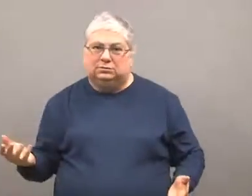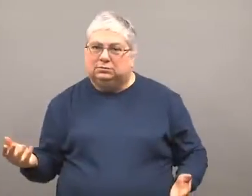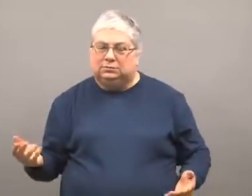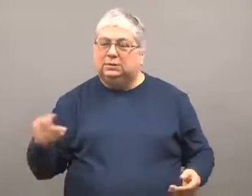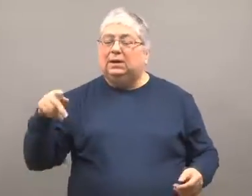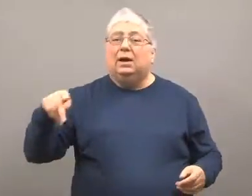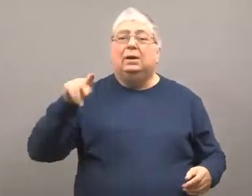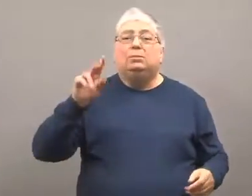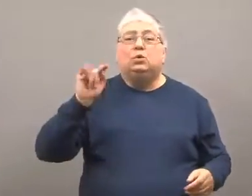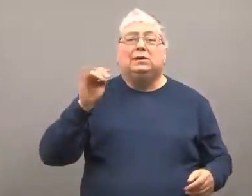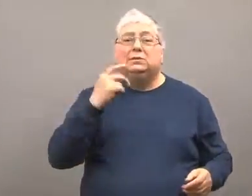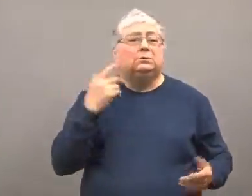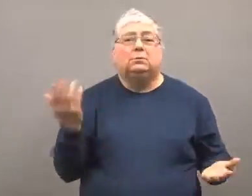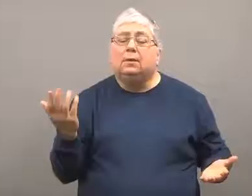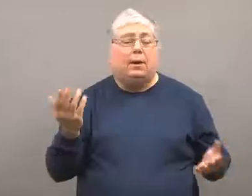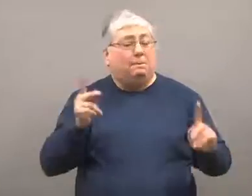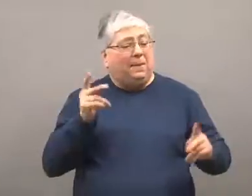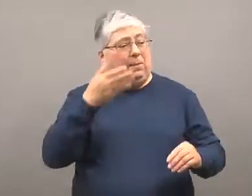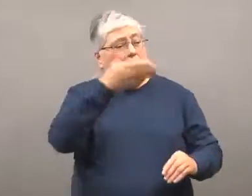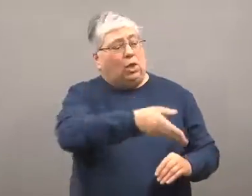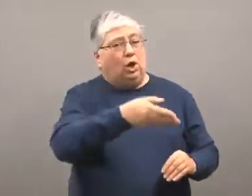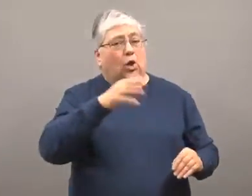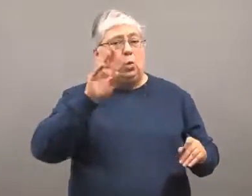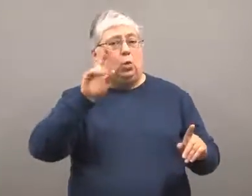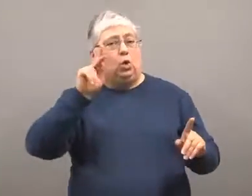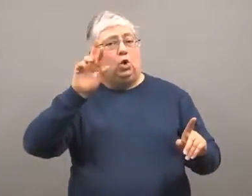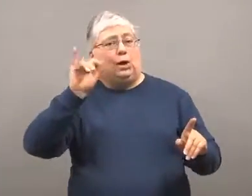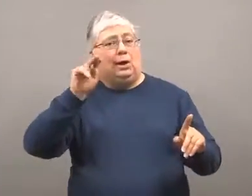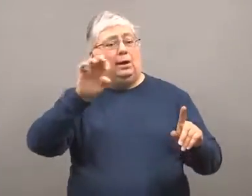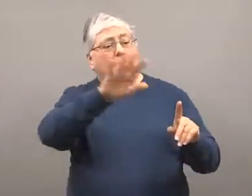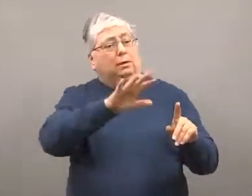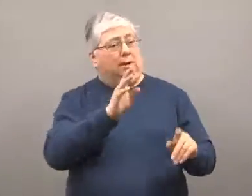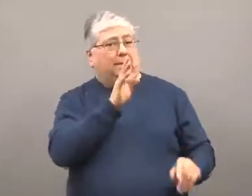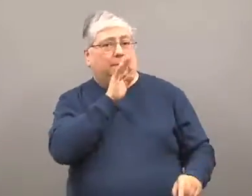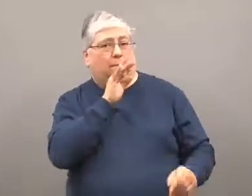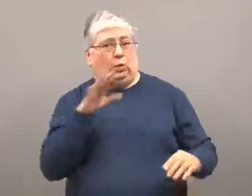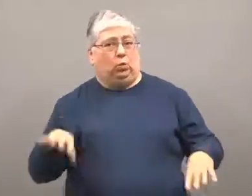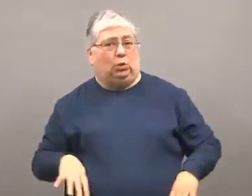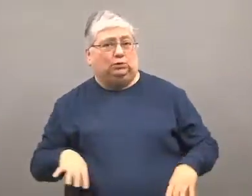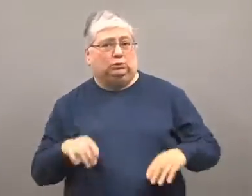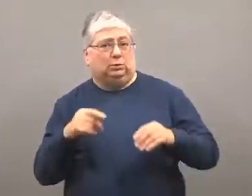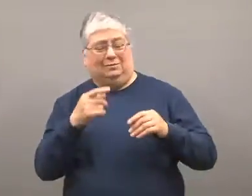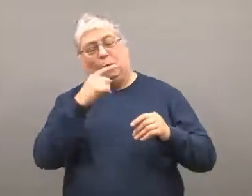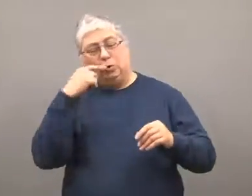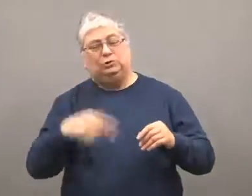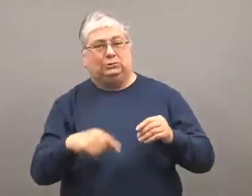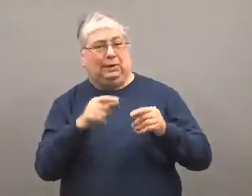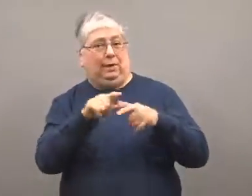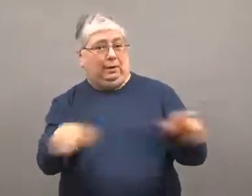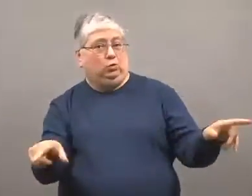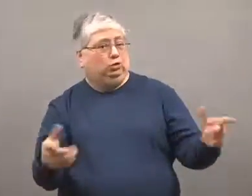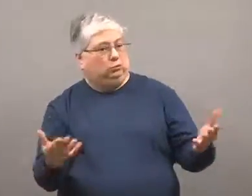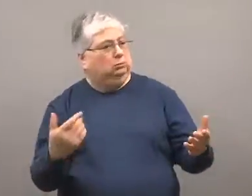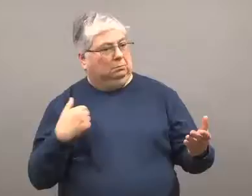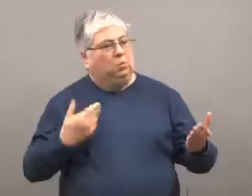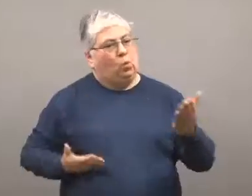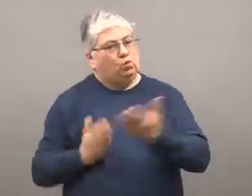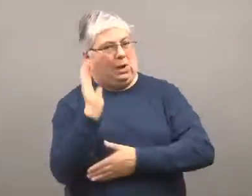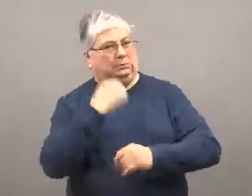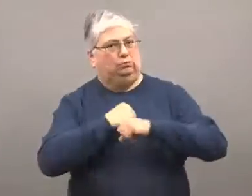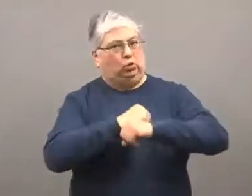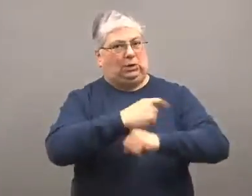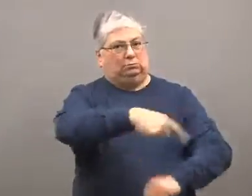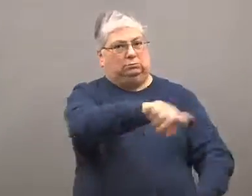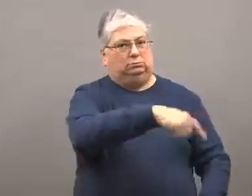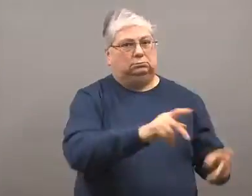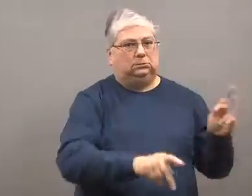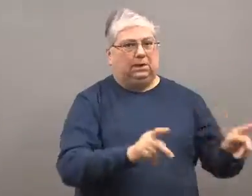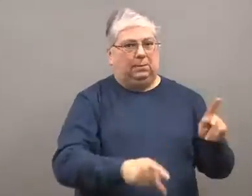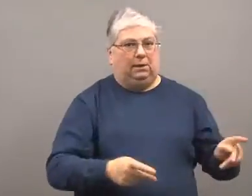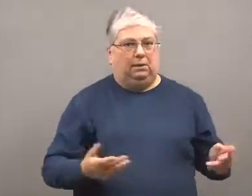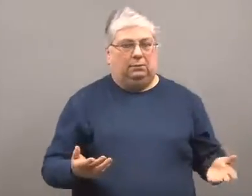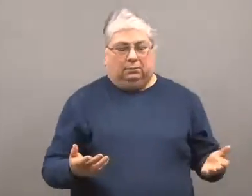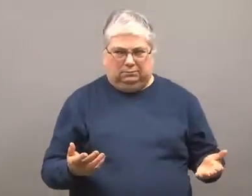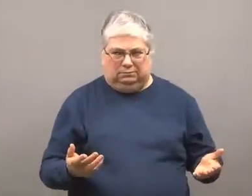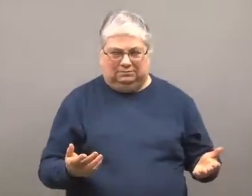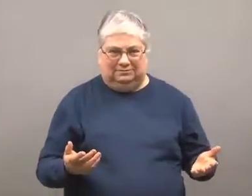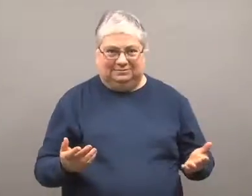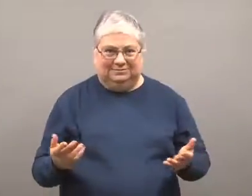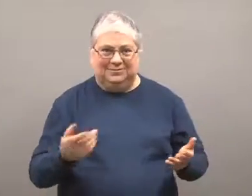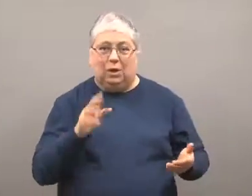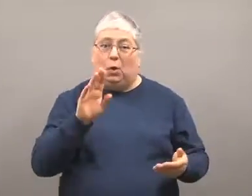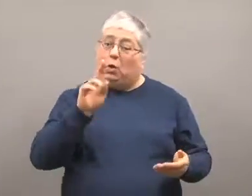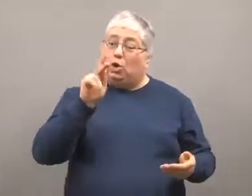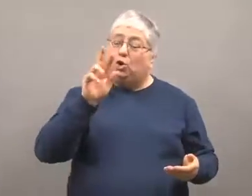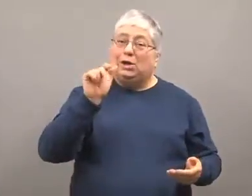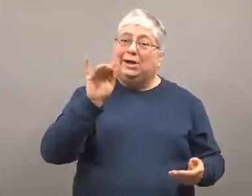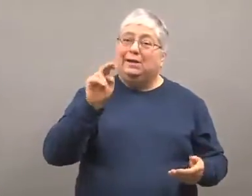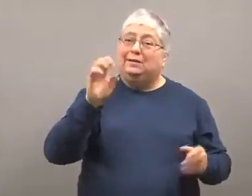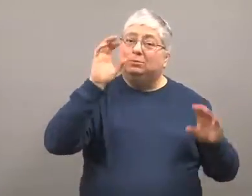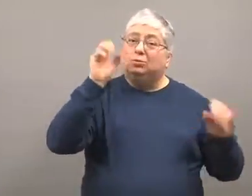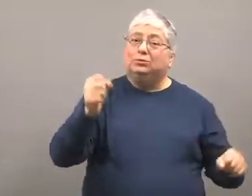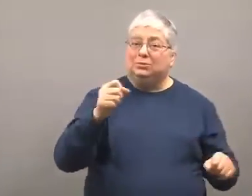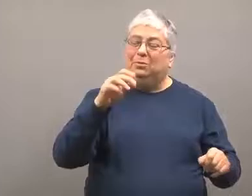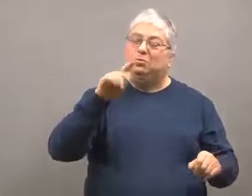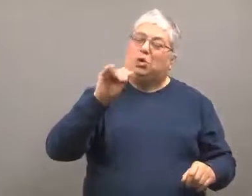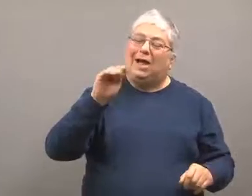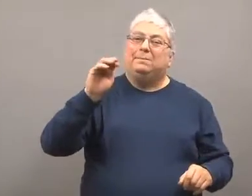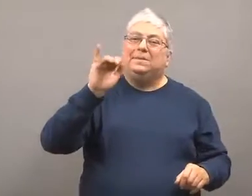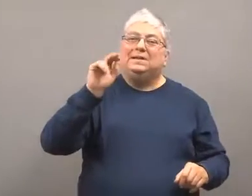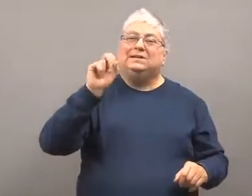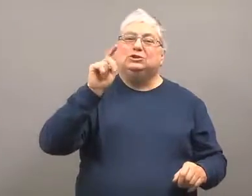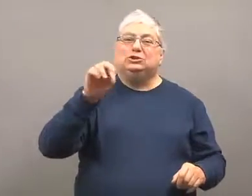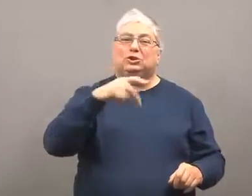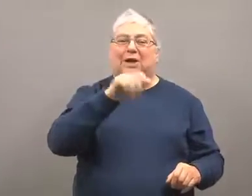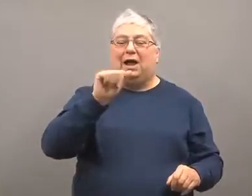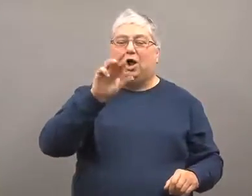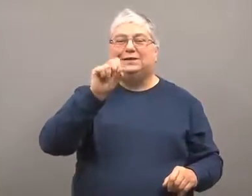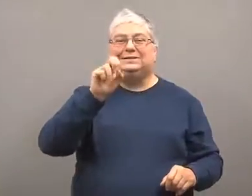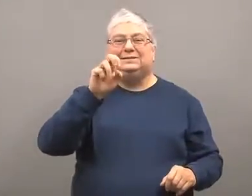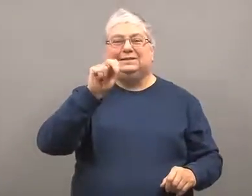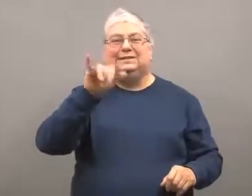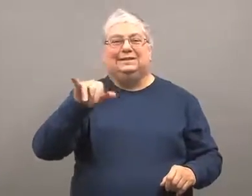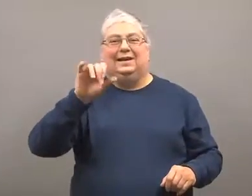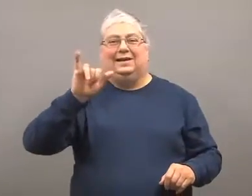Putin responded he had a duty to protect Russian speaking people in Ukraine.